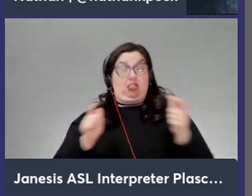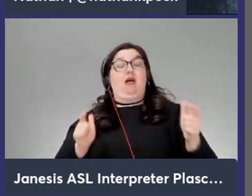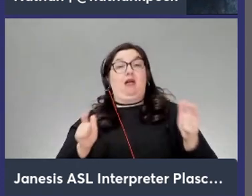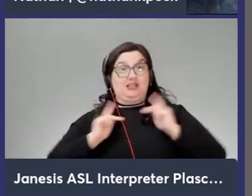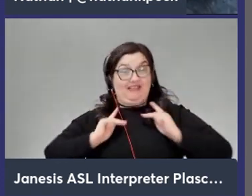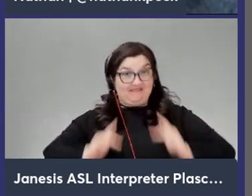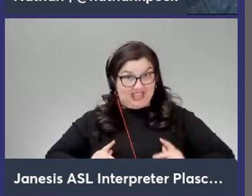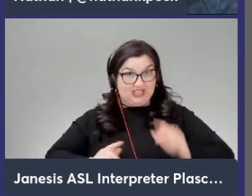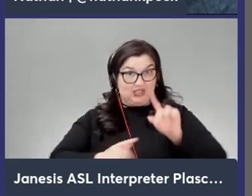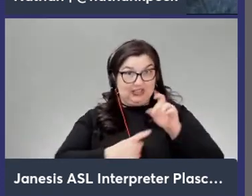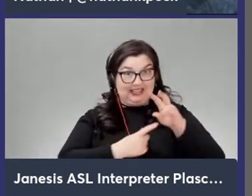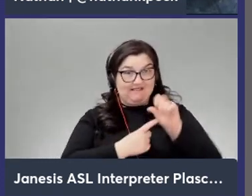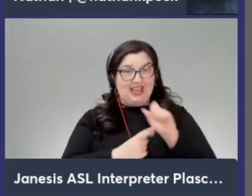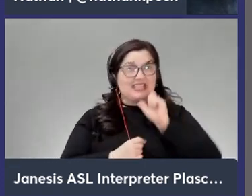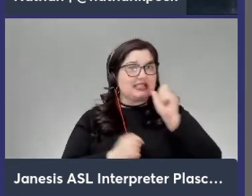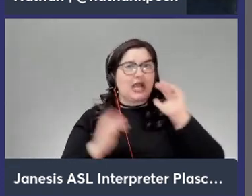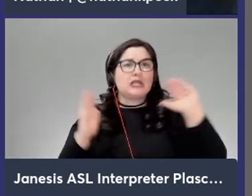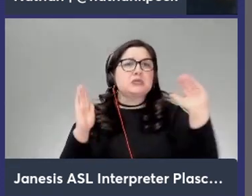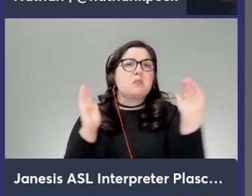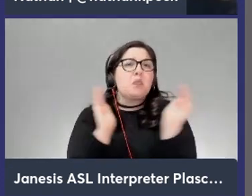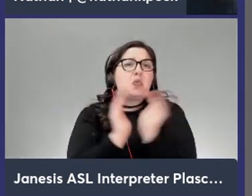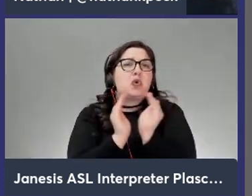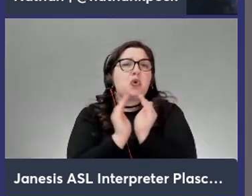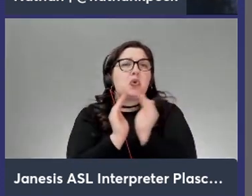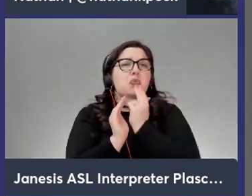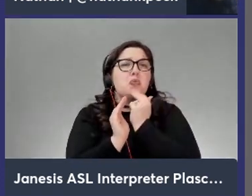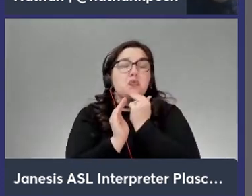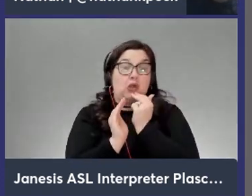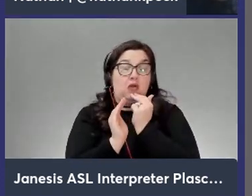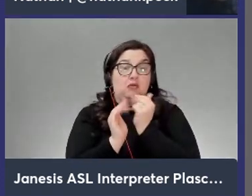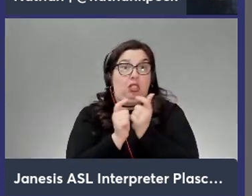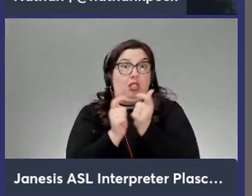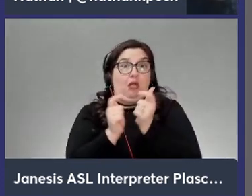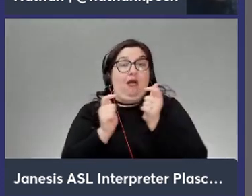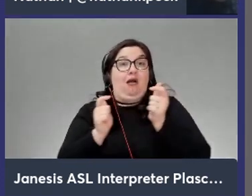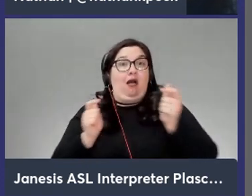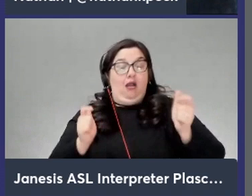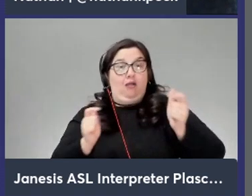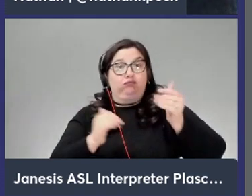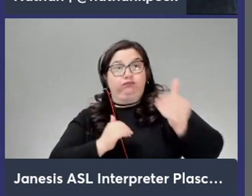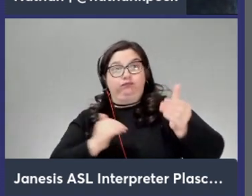It's not a tiny processor, it's a large device, that has a lot of material there.